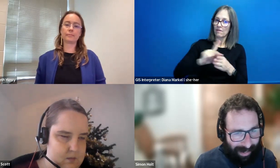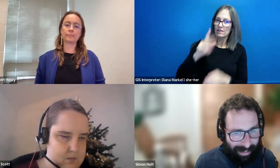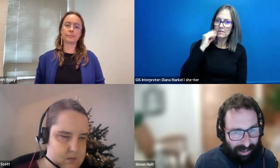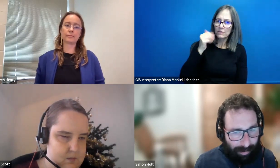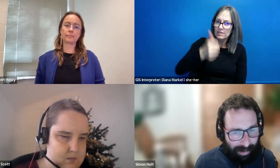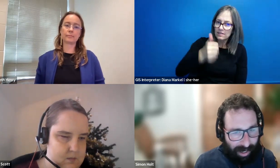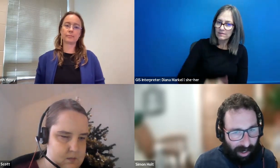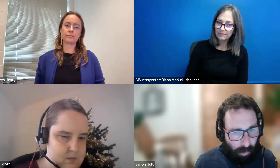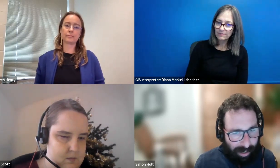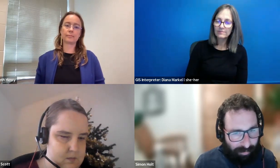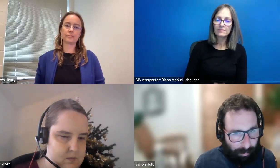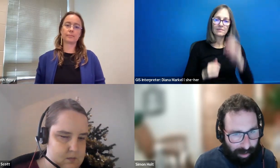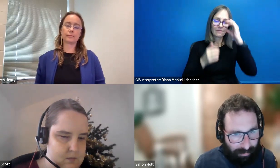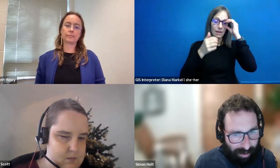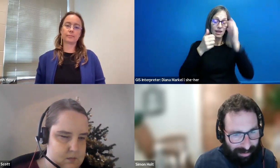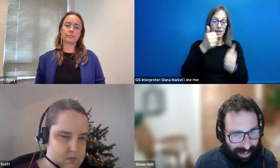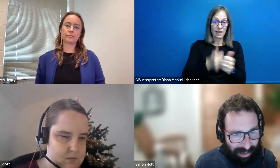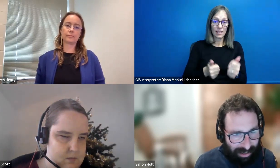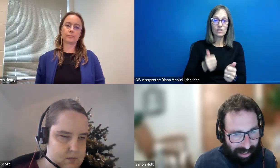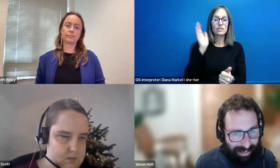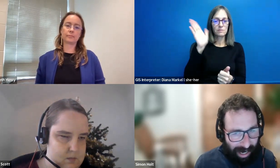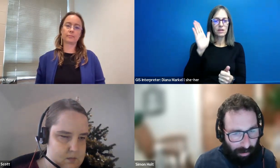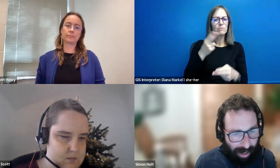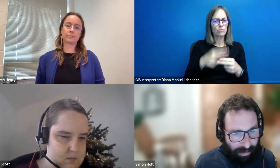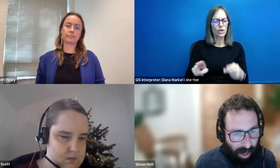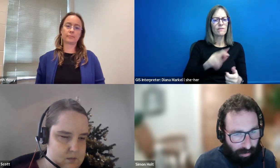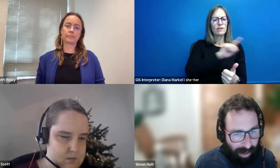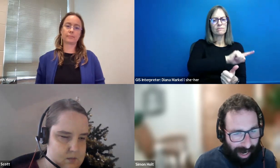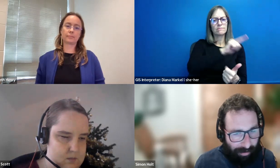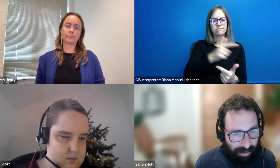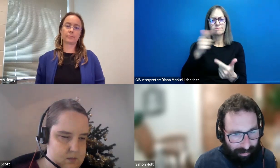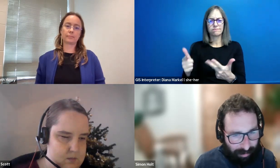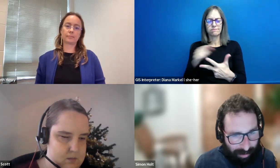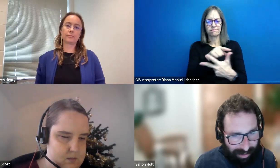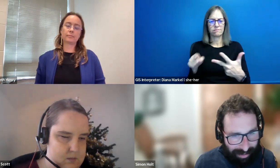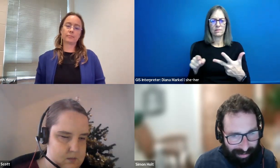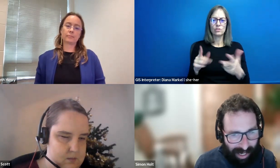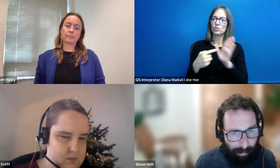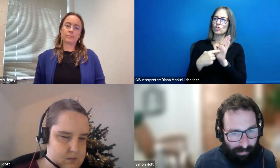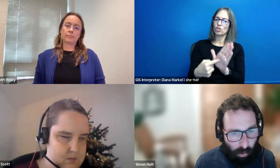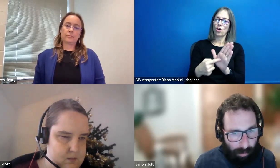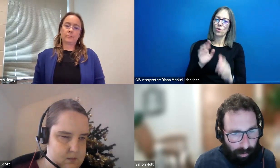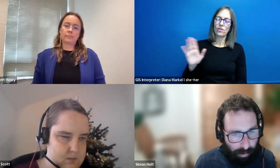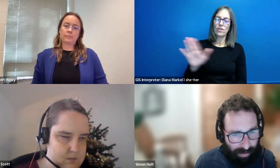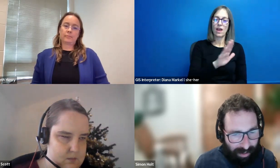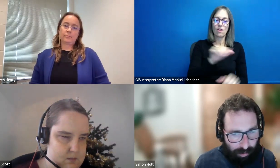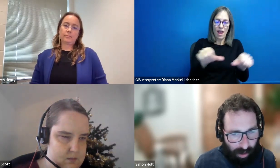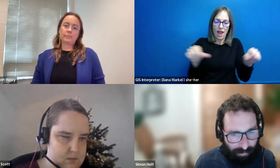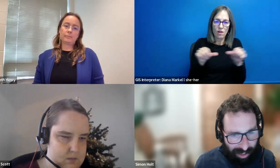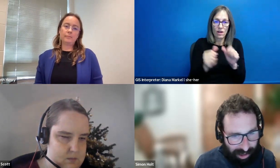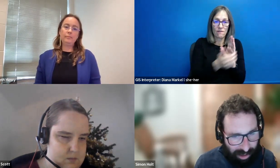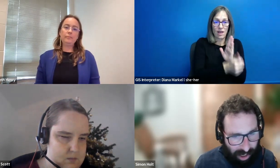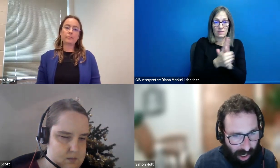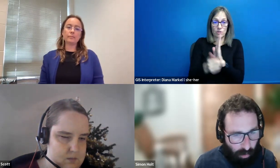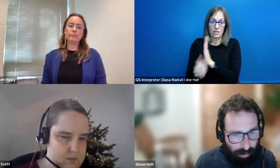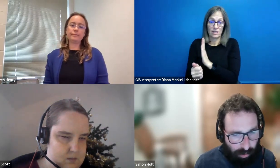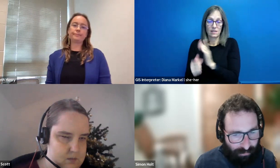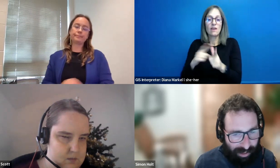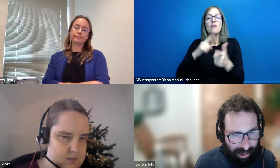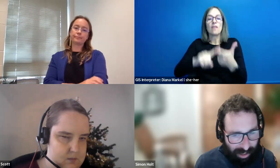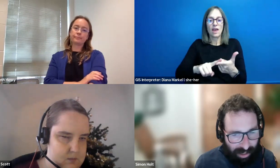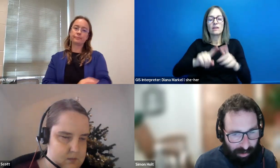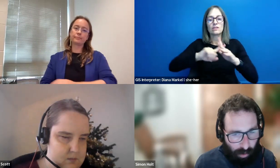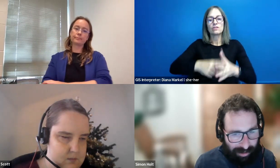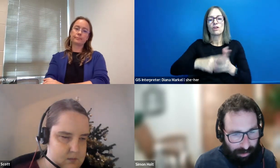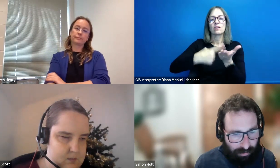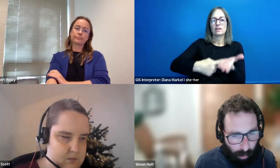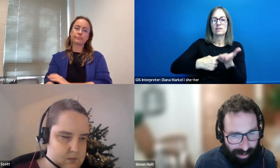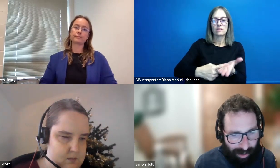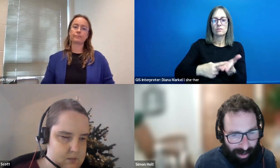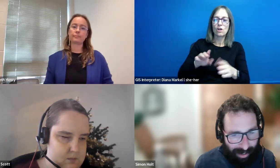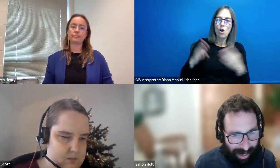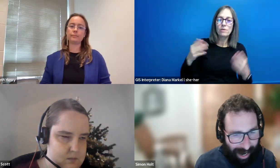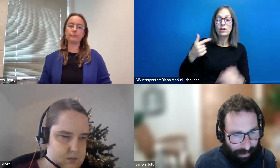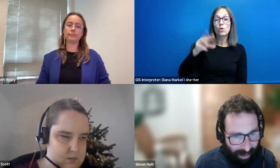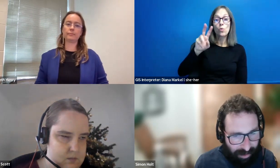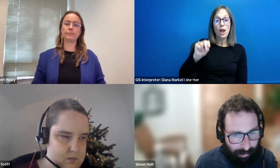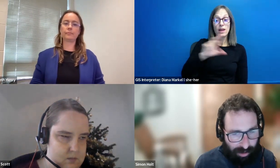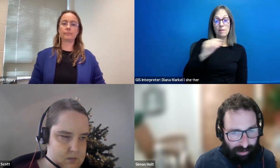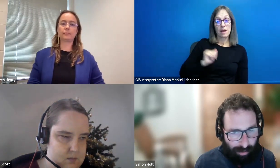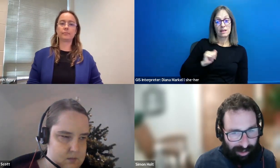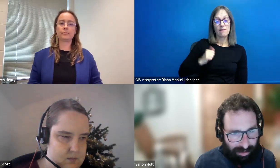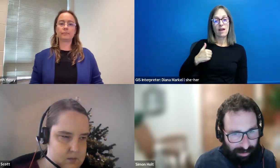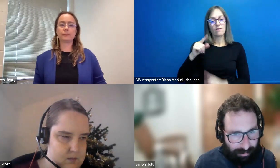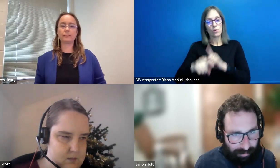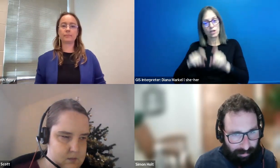Simon Holt: Each speaker will give a brief presentation to outline their own areas of expertise before we move into a conversation which will feature some questions from Gwen and I, and then some audience questions.